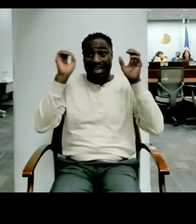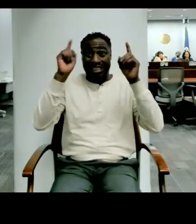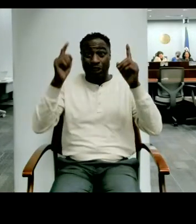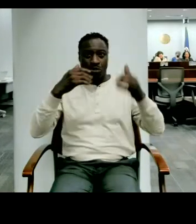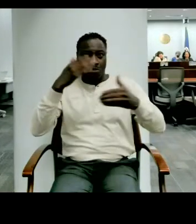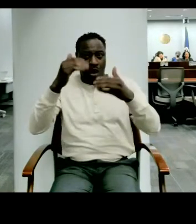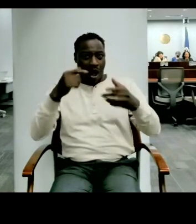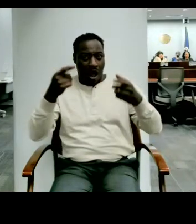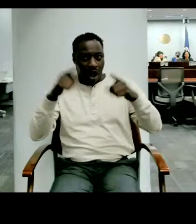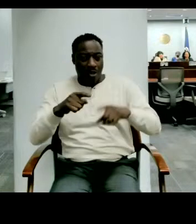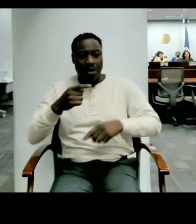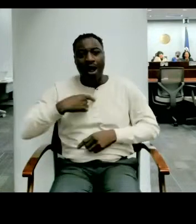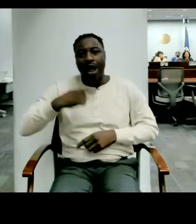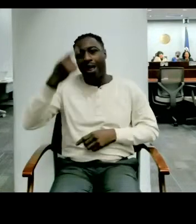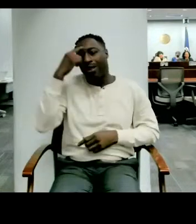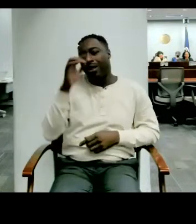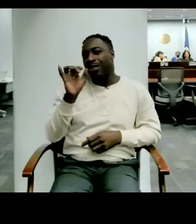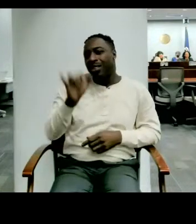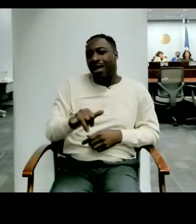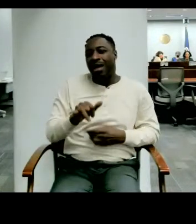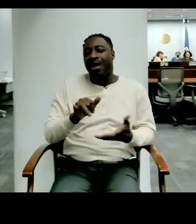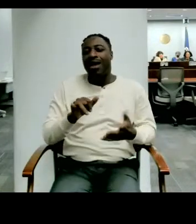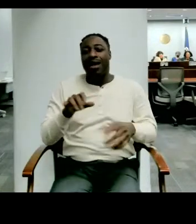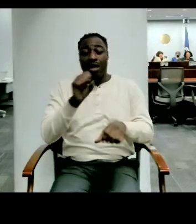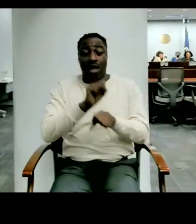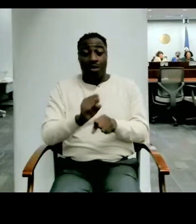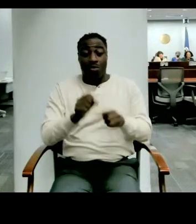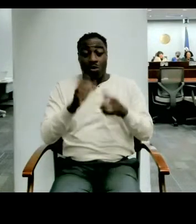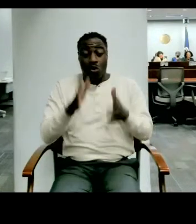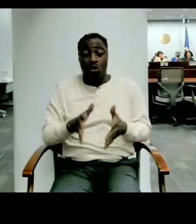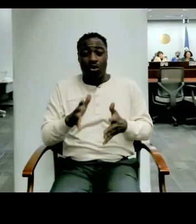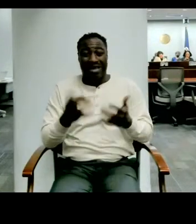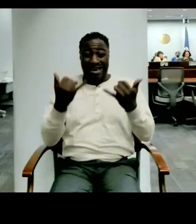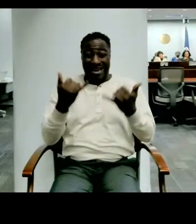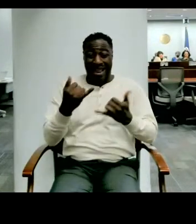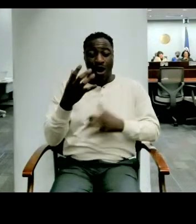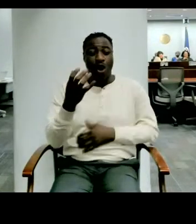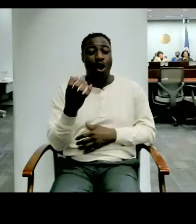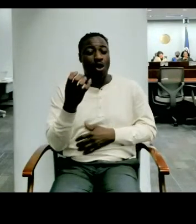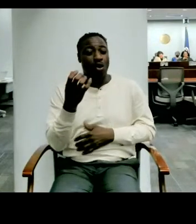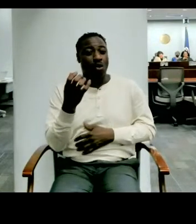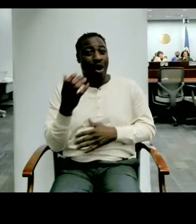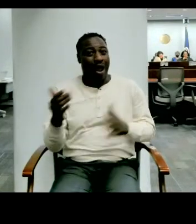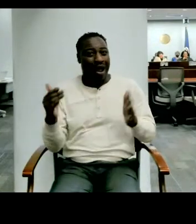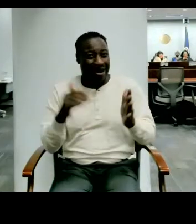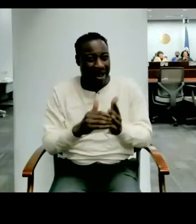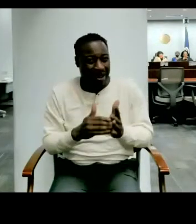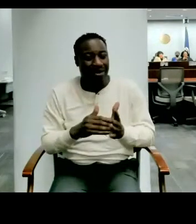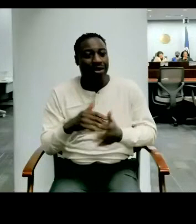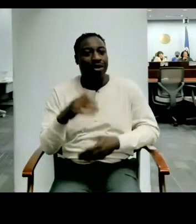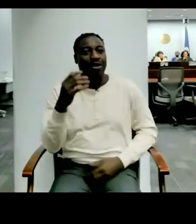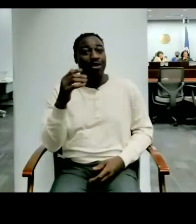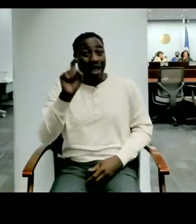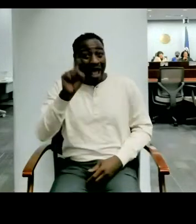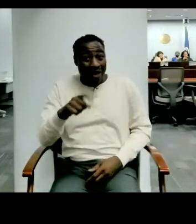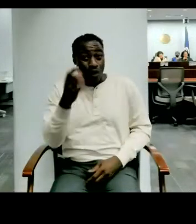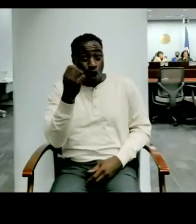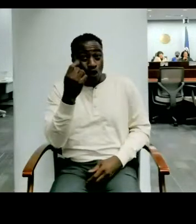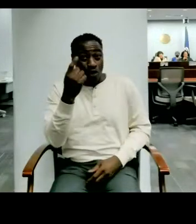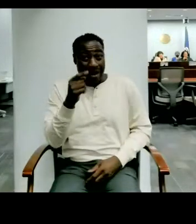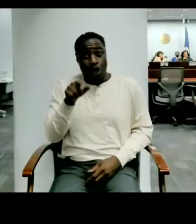I think that employers understanding again, you know, they are a consumer just as most of us